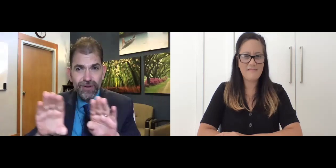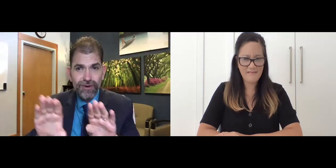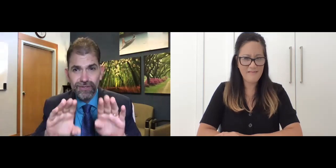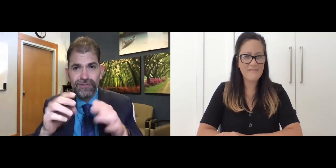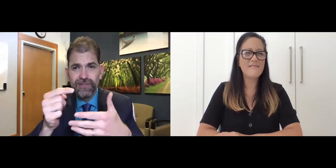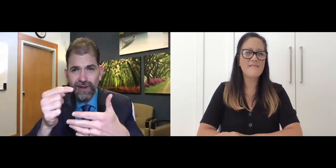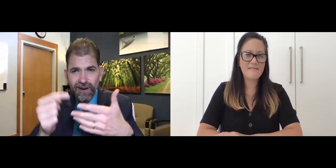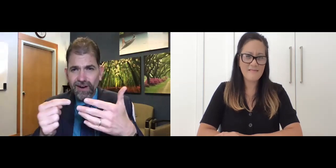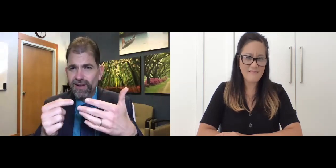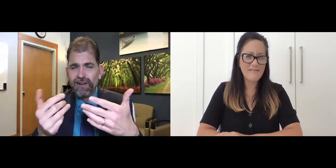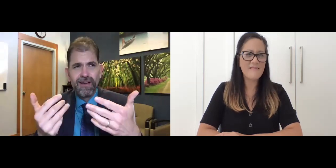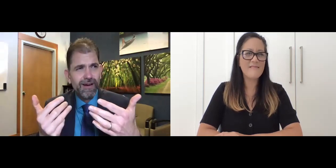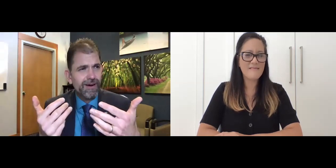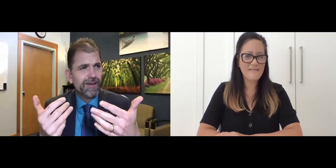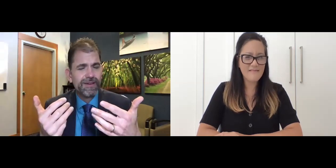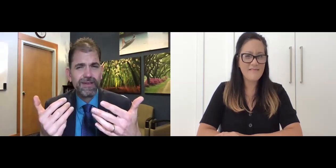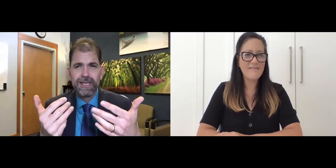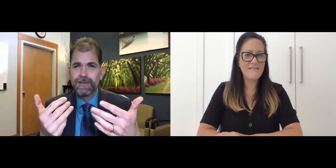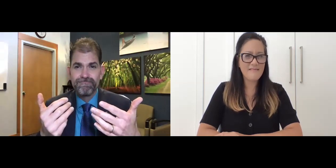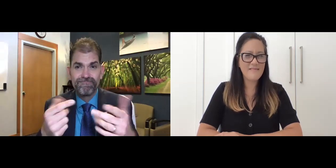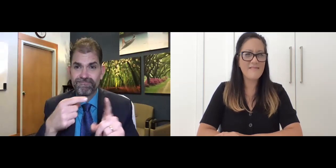how they connect with various